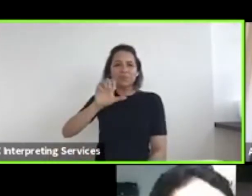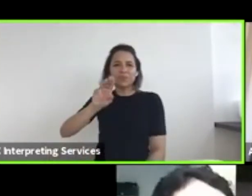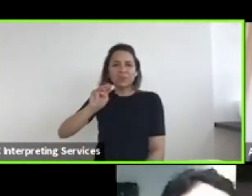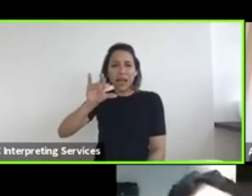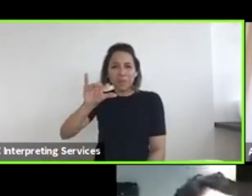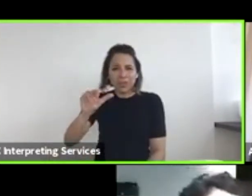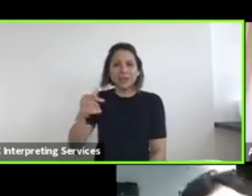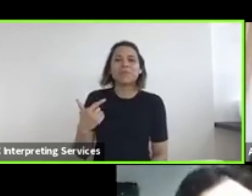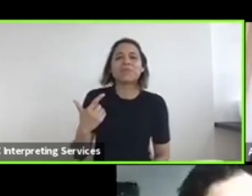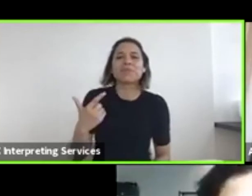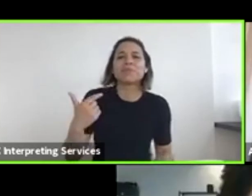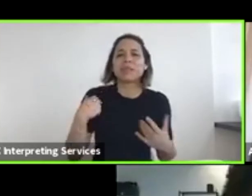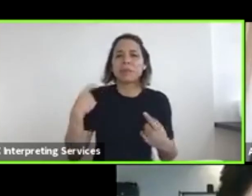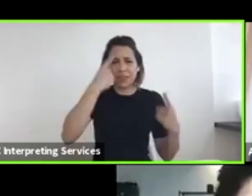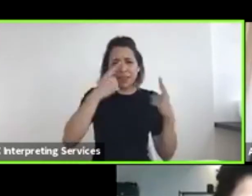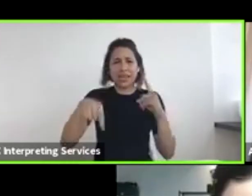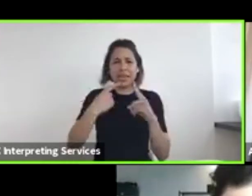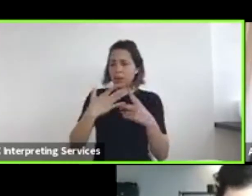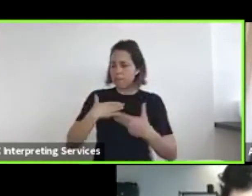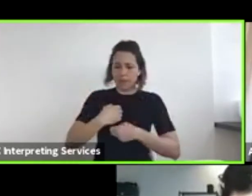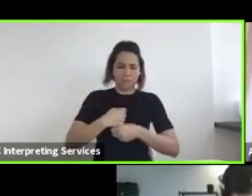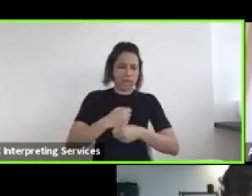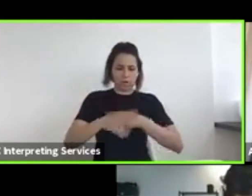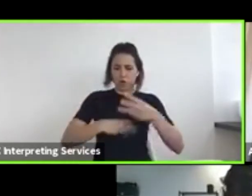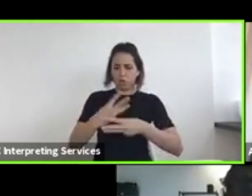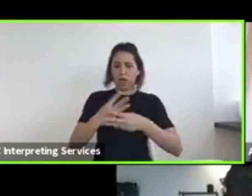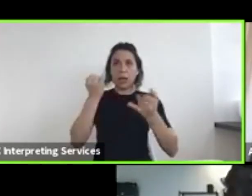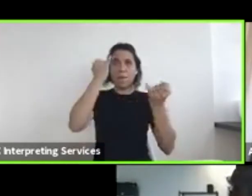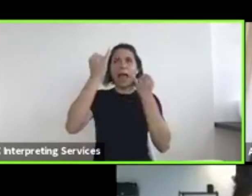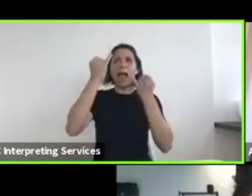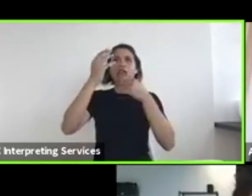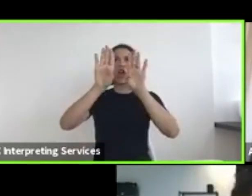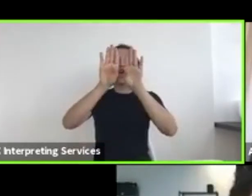IMAGINING THE WALLS, NOT BEING THERE. RIGHT? BEING ON STAGE OR BEING IN THE THEATER AND THINKING OF THE GROUND, AND THINKING OF